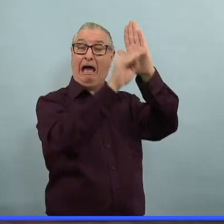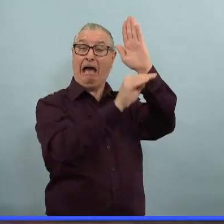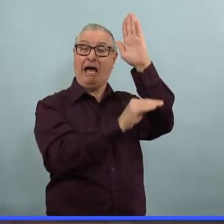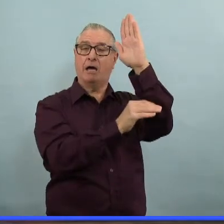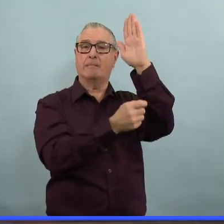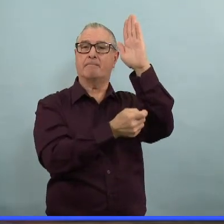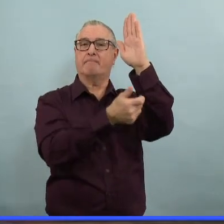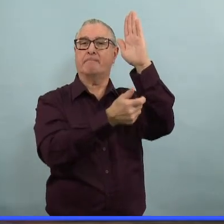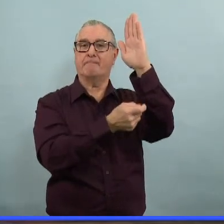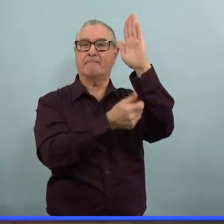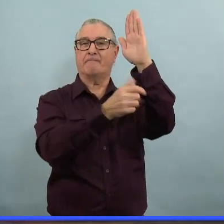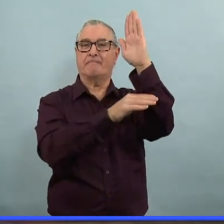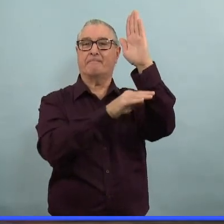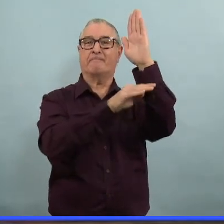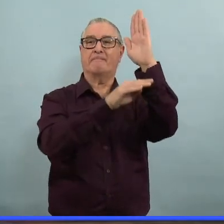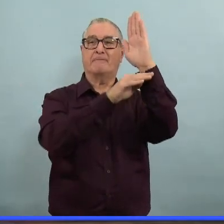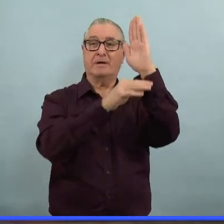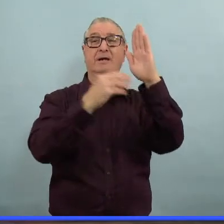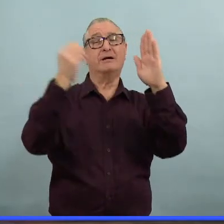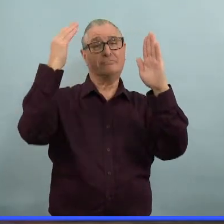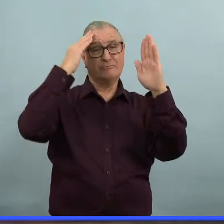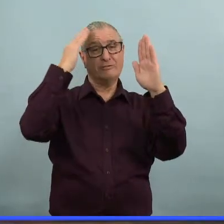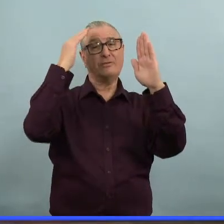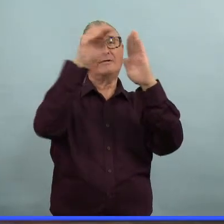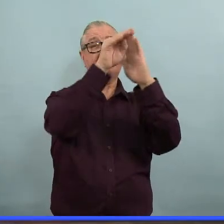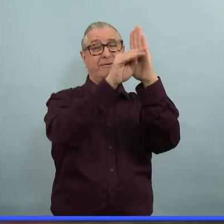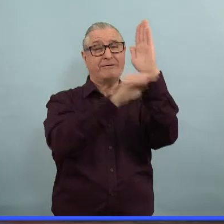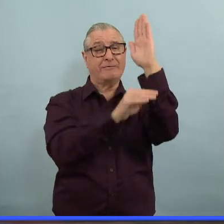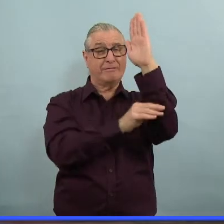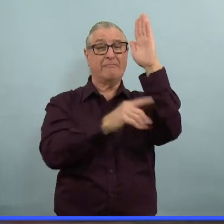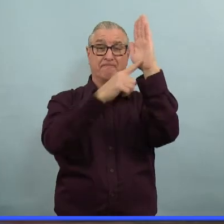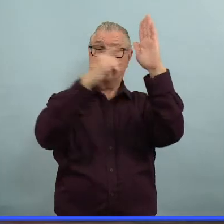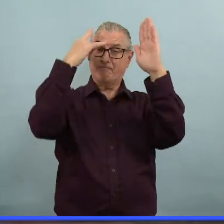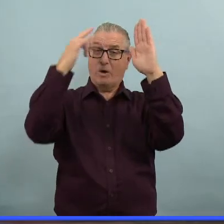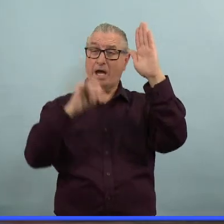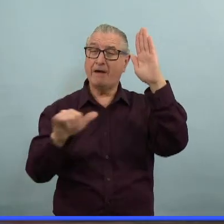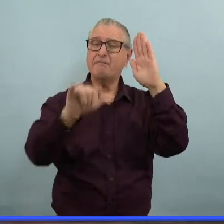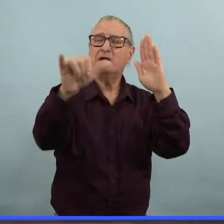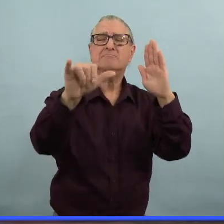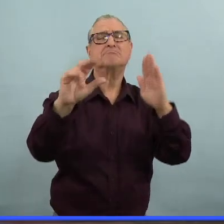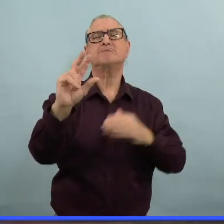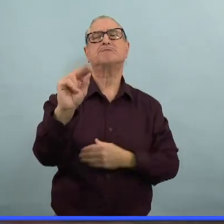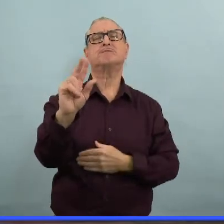meant to be temporarily and meant to be in place for only as long and to the degree that they are